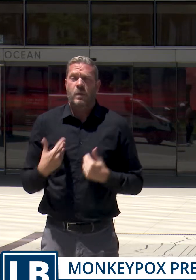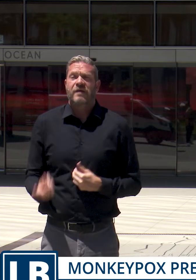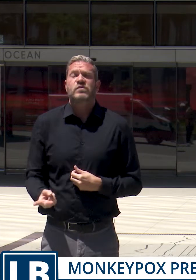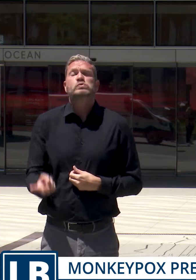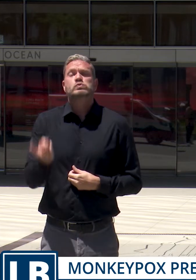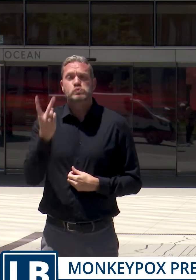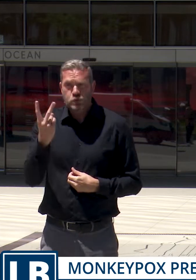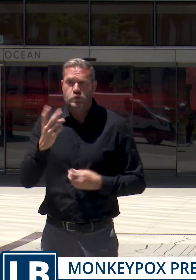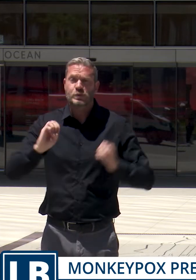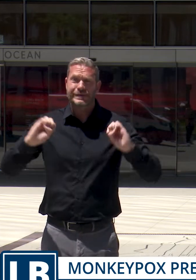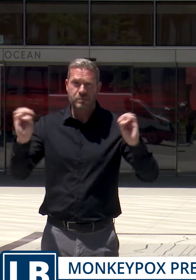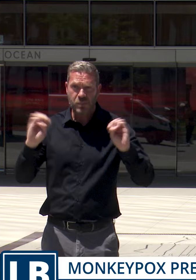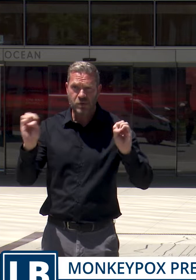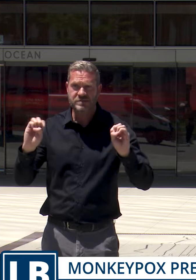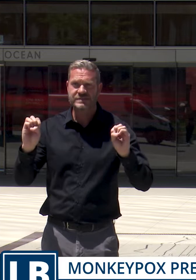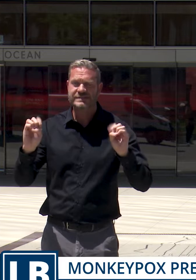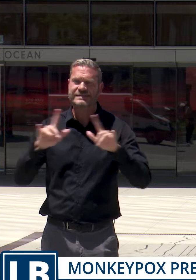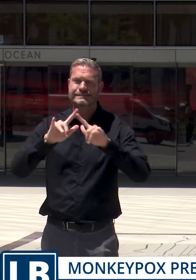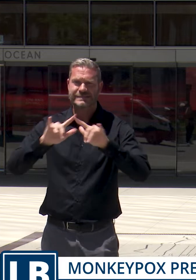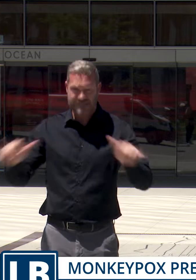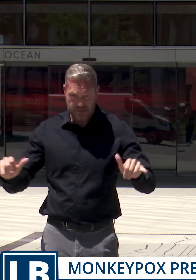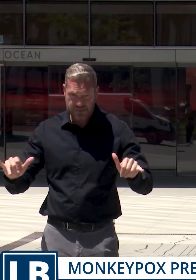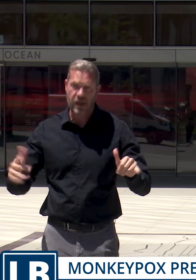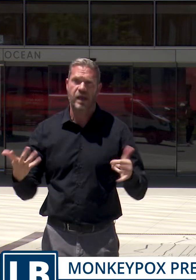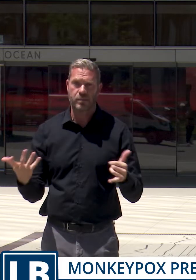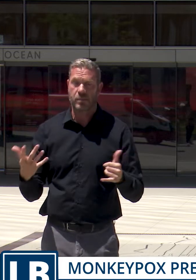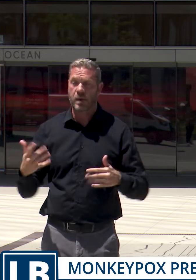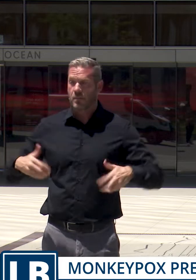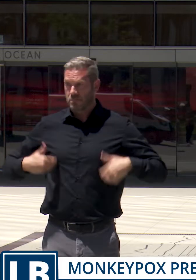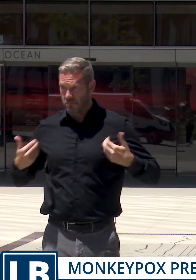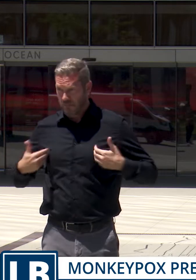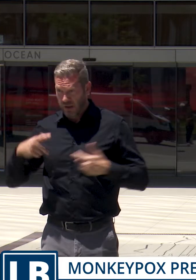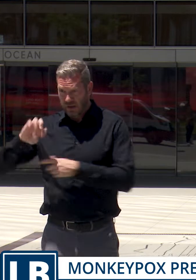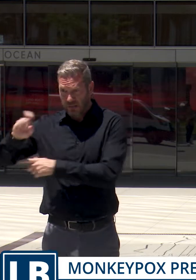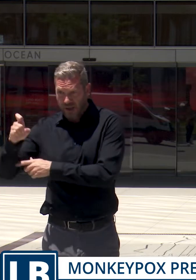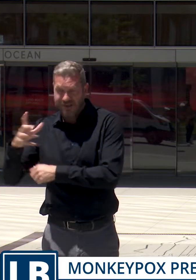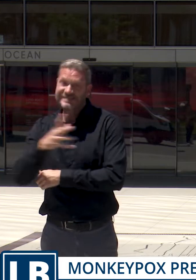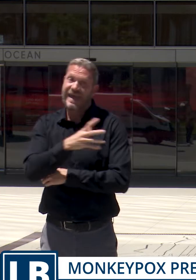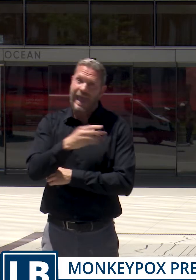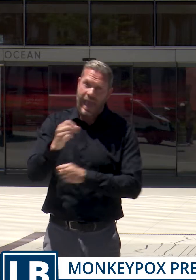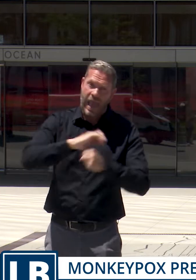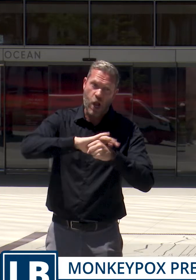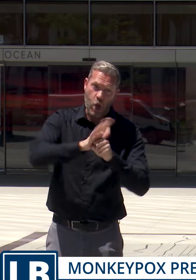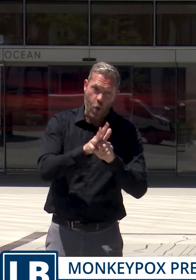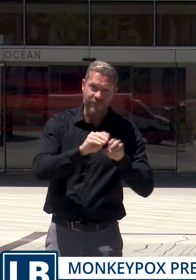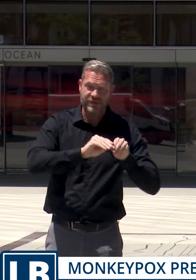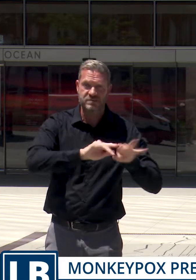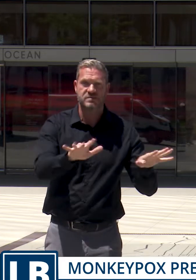both monkey pox as well as the ongoing uh coveted pandemic both are affecting our community and both